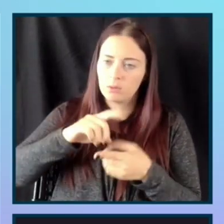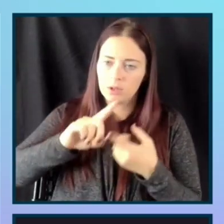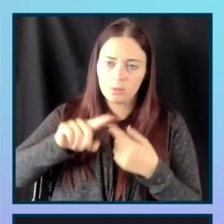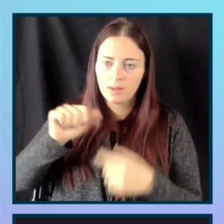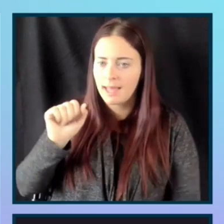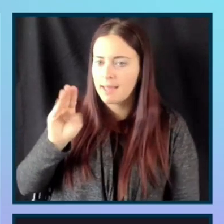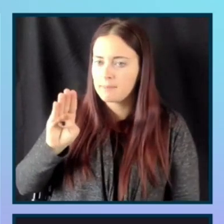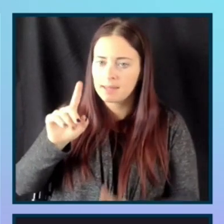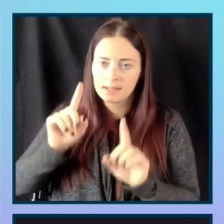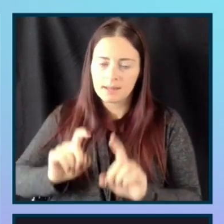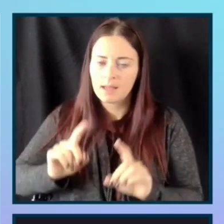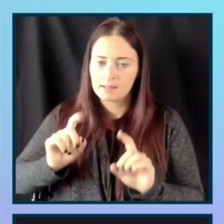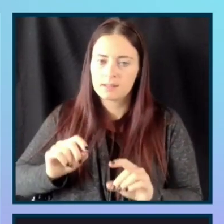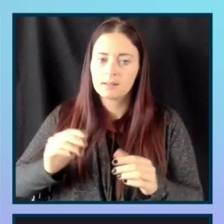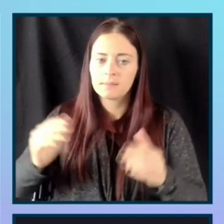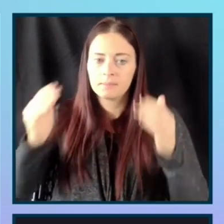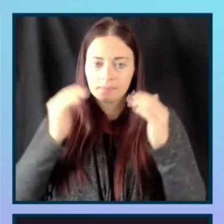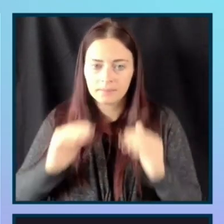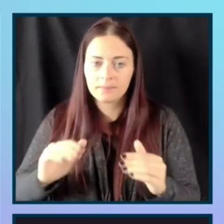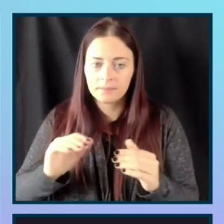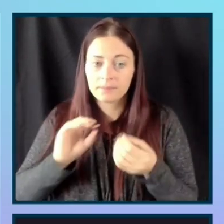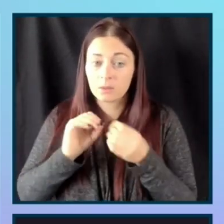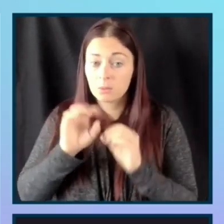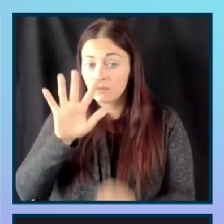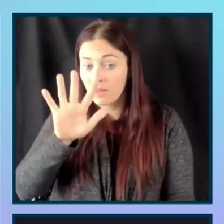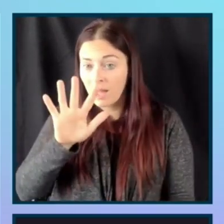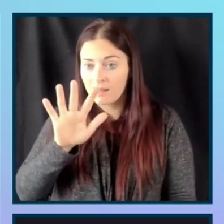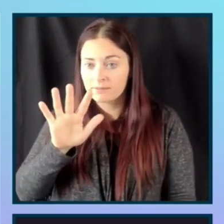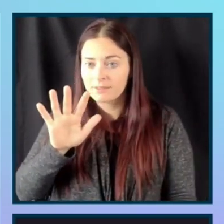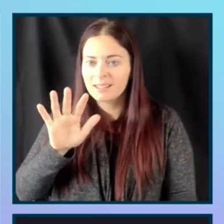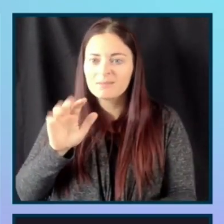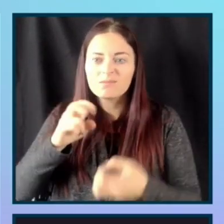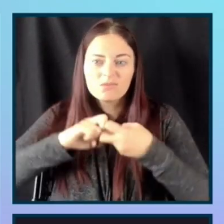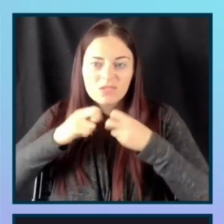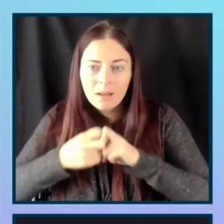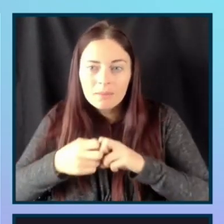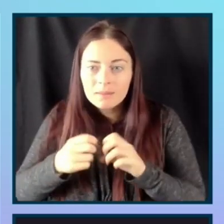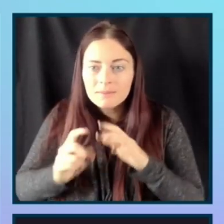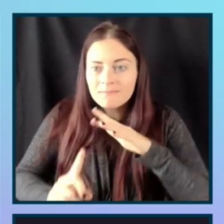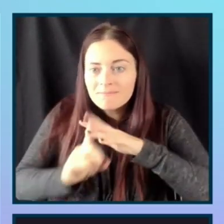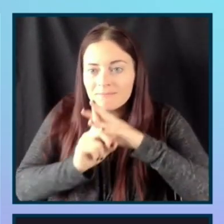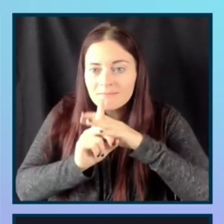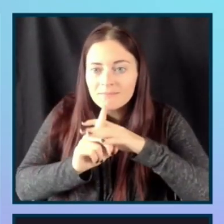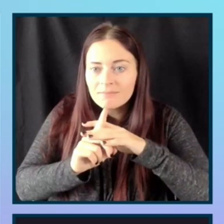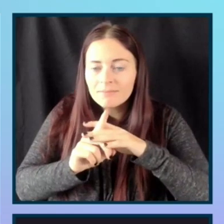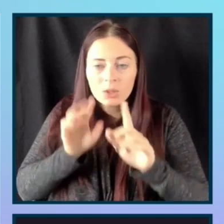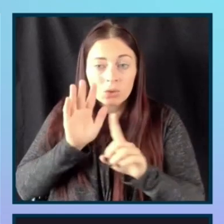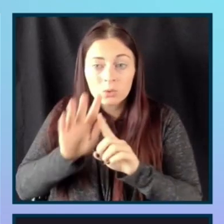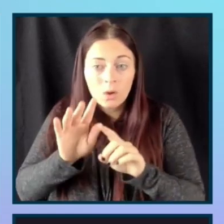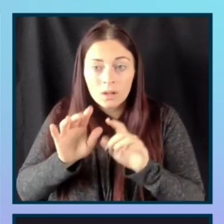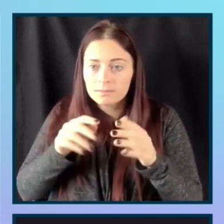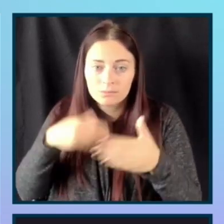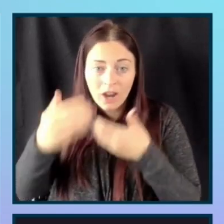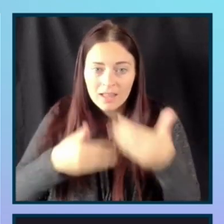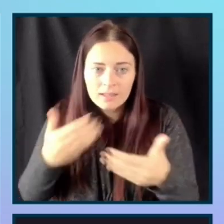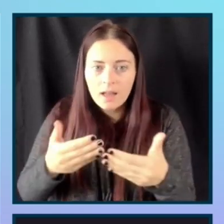Make your bugs public, your bugs are a conversation. That conversation can make you better.